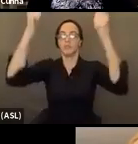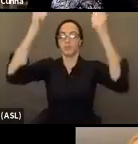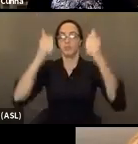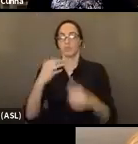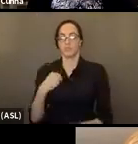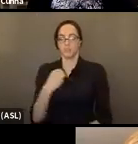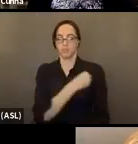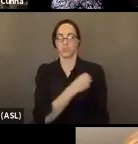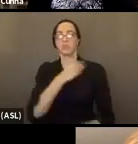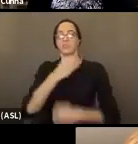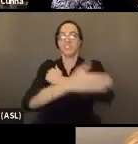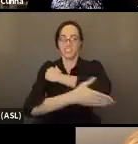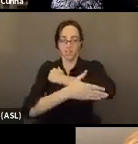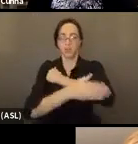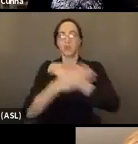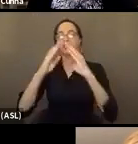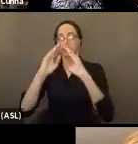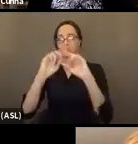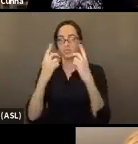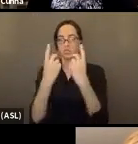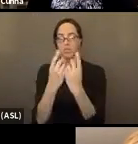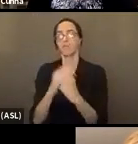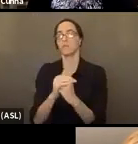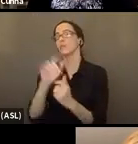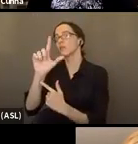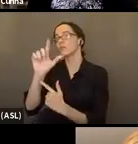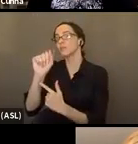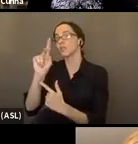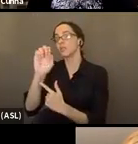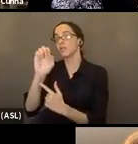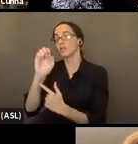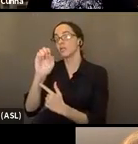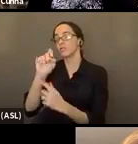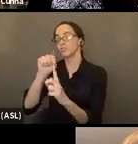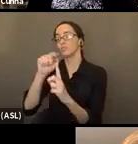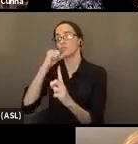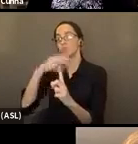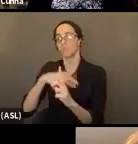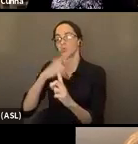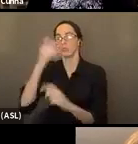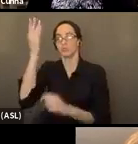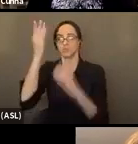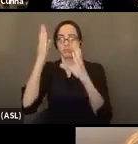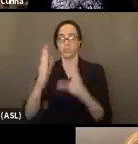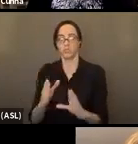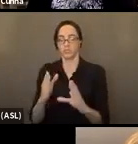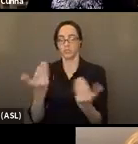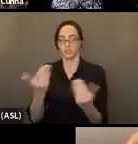lake is one of the speakers tonight and she's been a long-term member of that committee in april